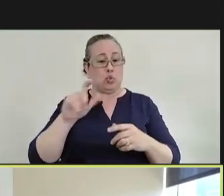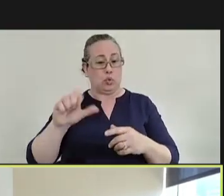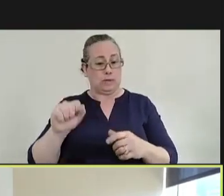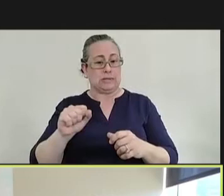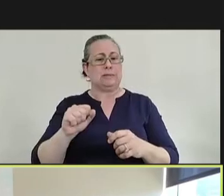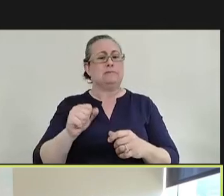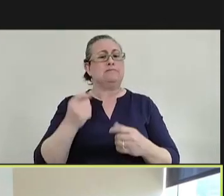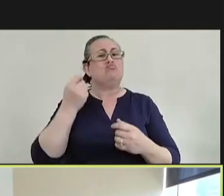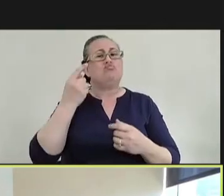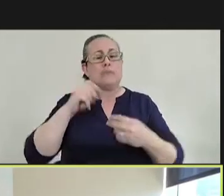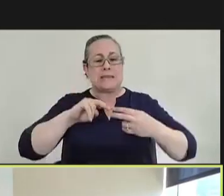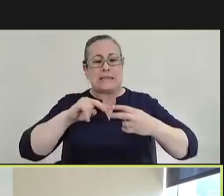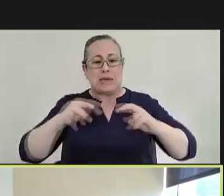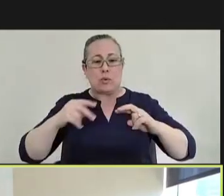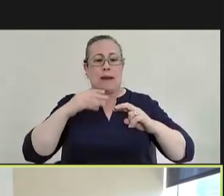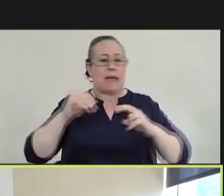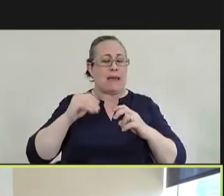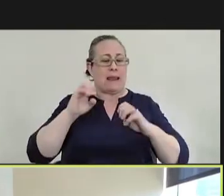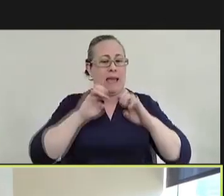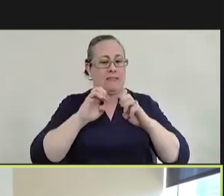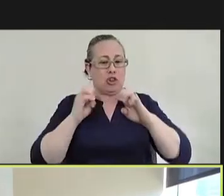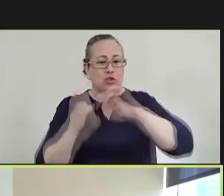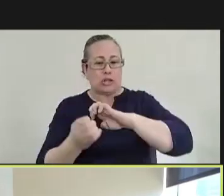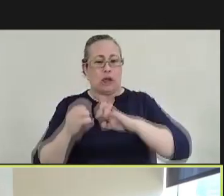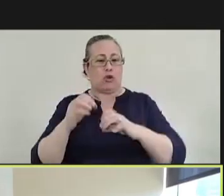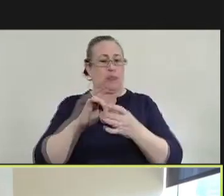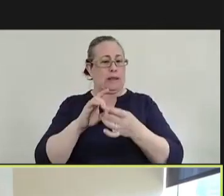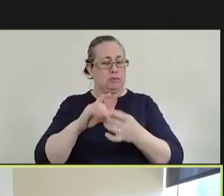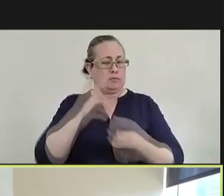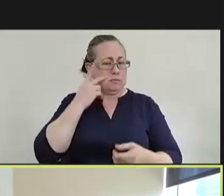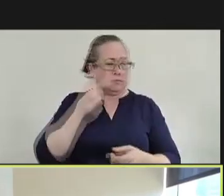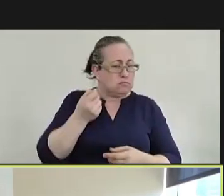the evolutionary relationships and sequence variability of pathogens.